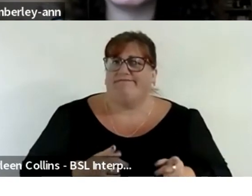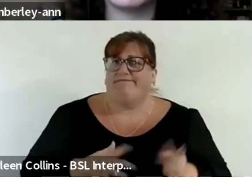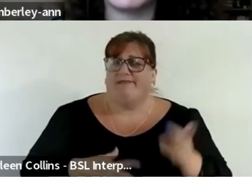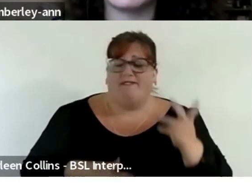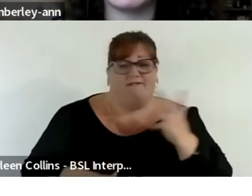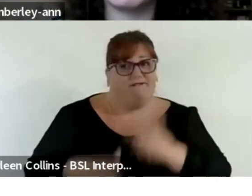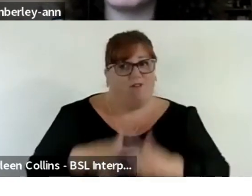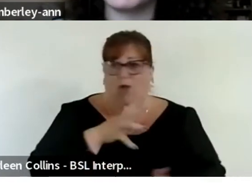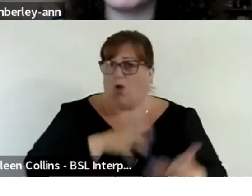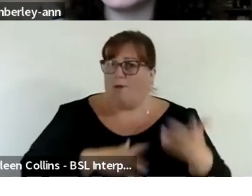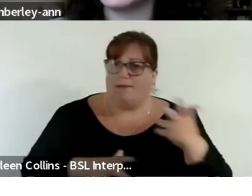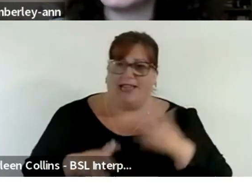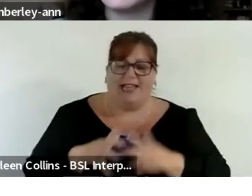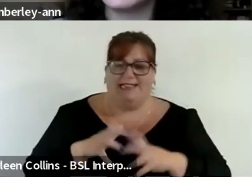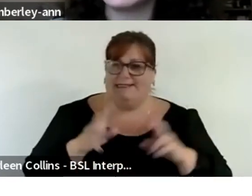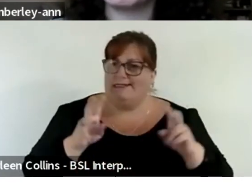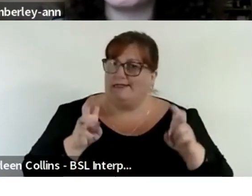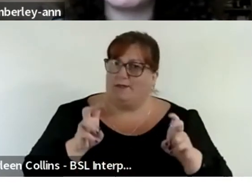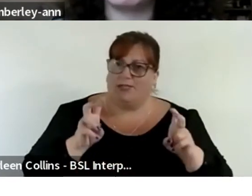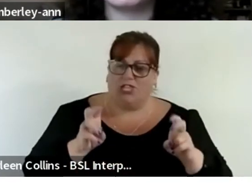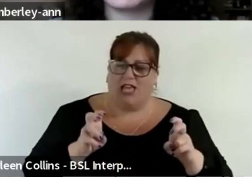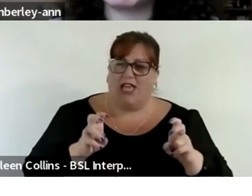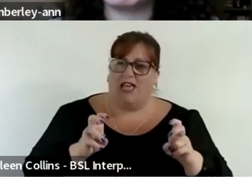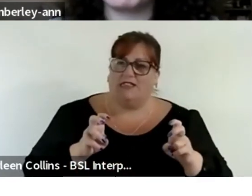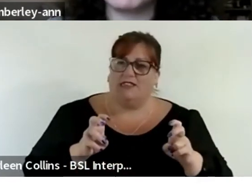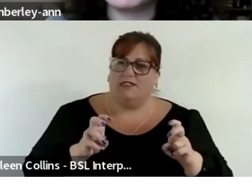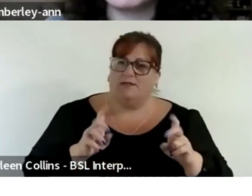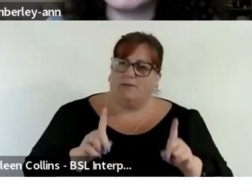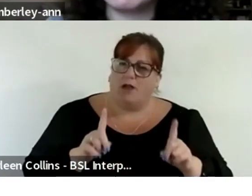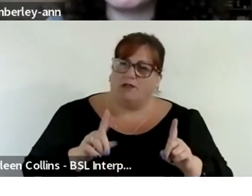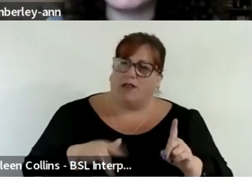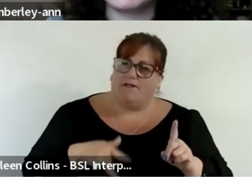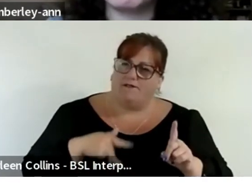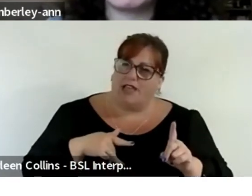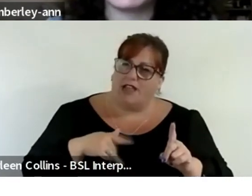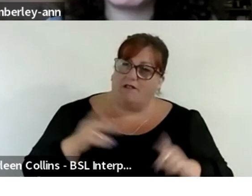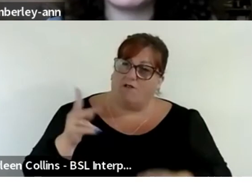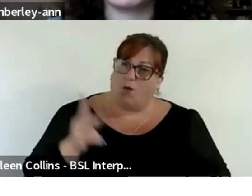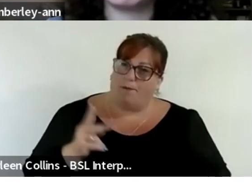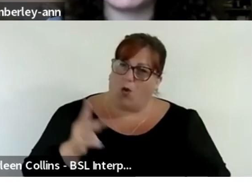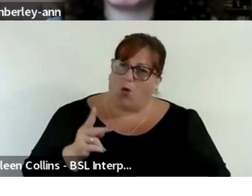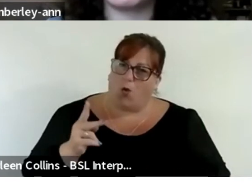Ultimately I think for you both it sounds like it's been really positive in many of the experiences you have had.